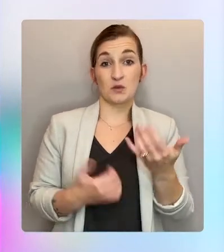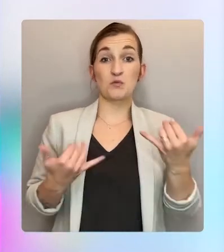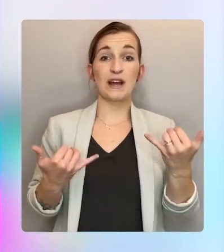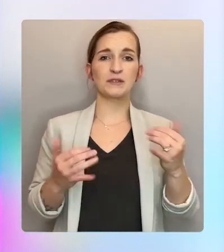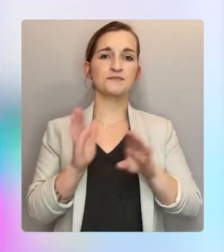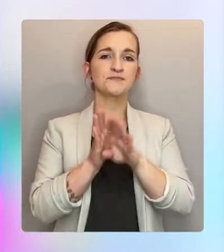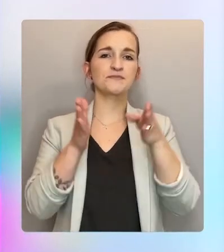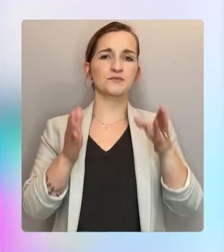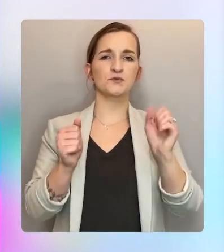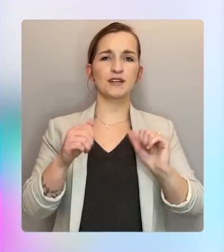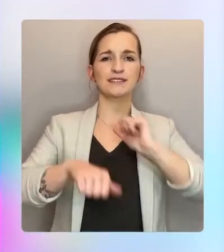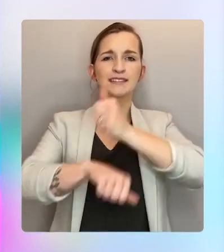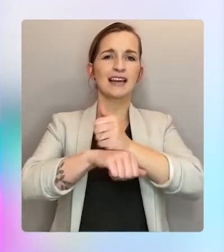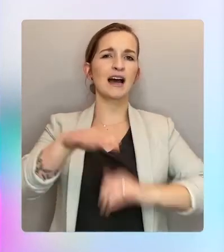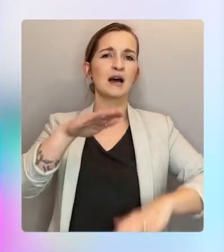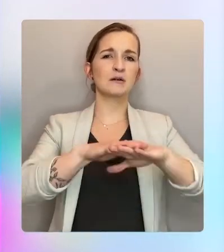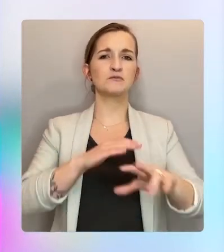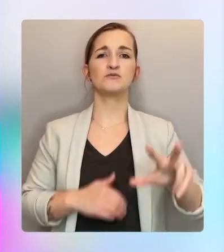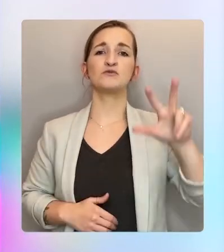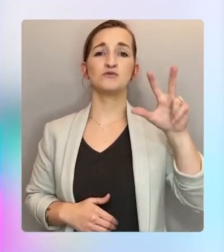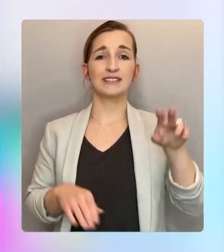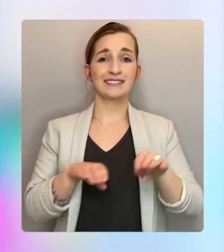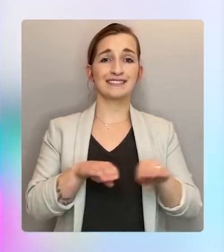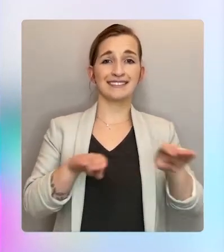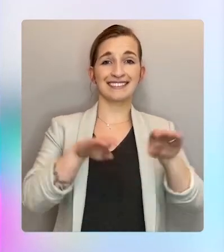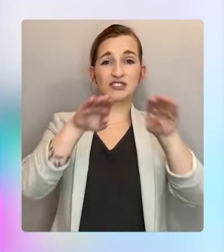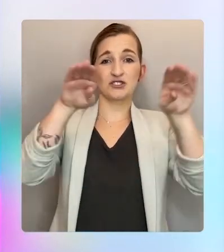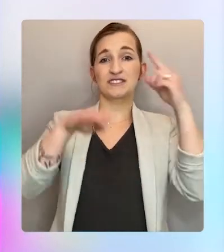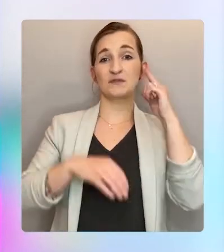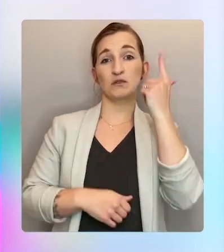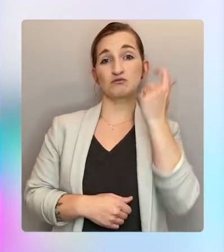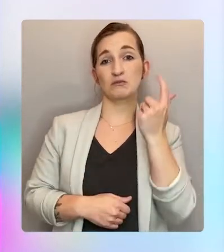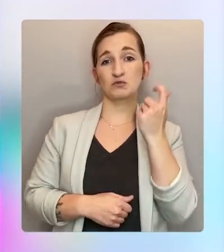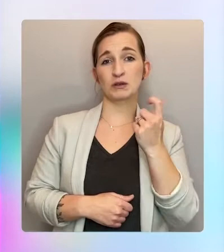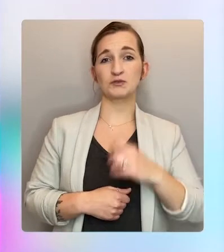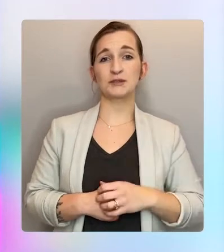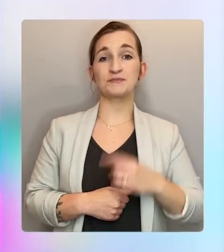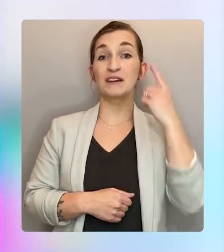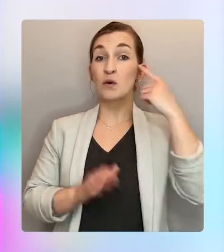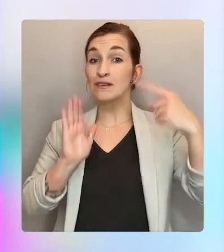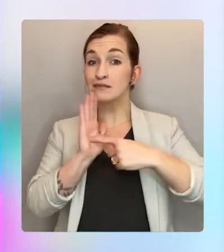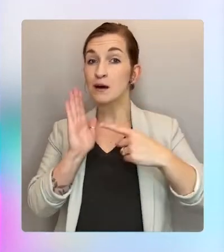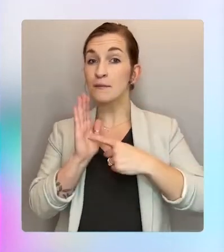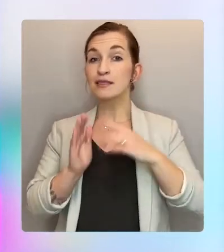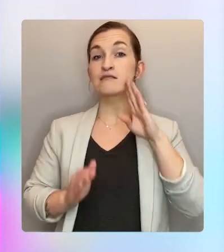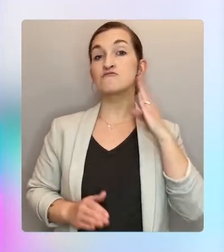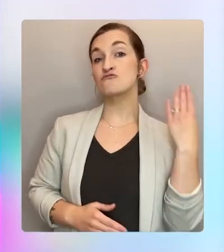For example, Bronze, Silver, and Gold, to better differentiate levels of premium access.